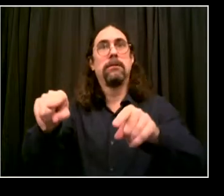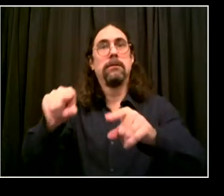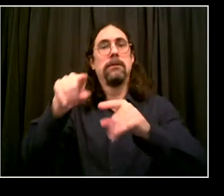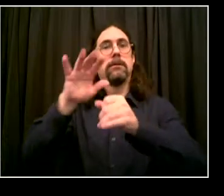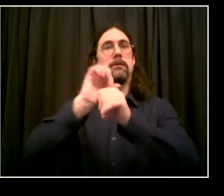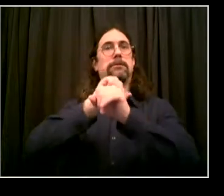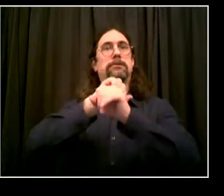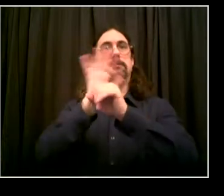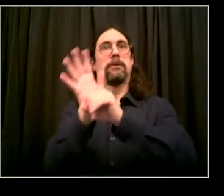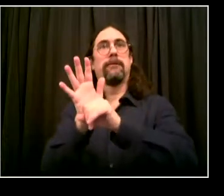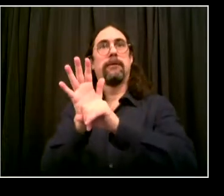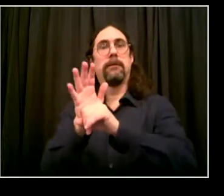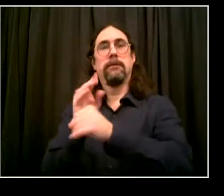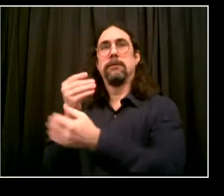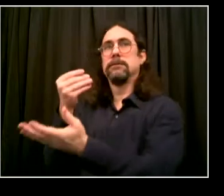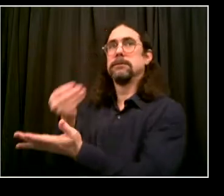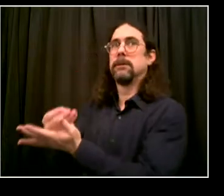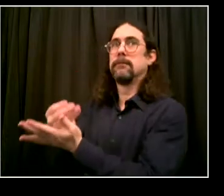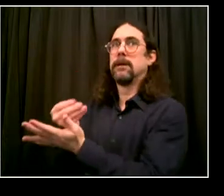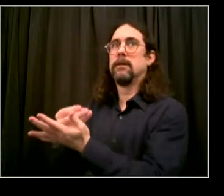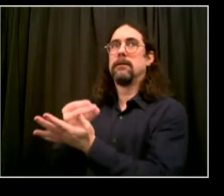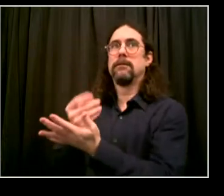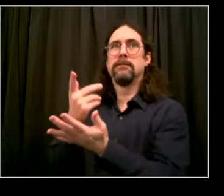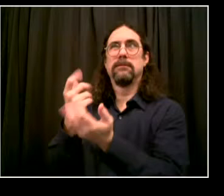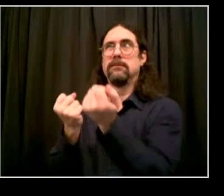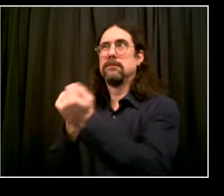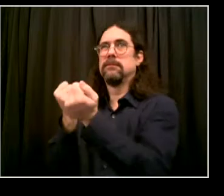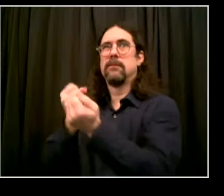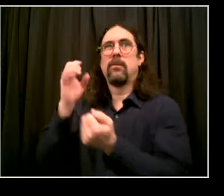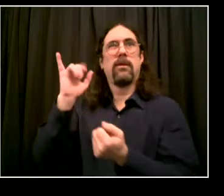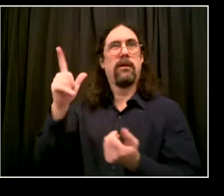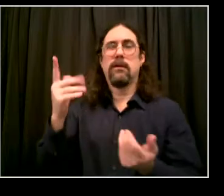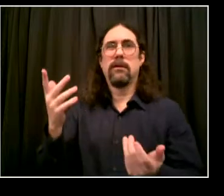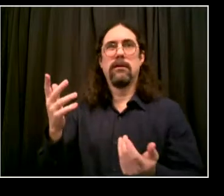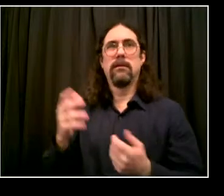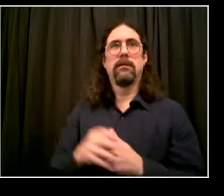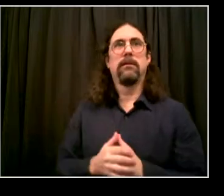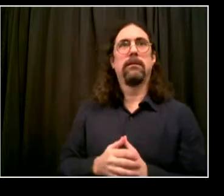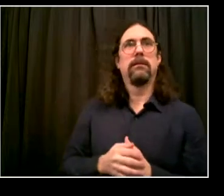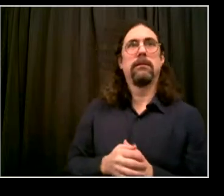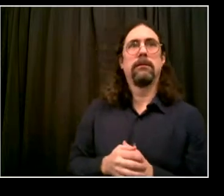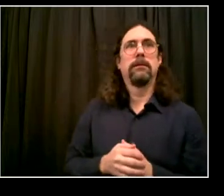MAJOR SLLDOWOWN IN THE USE OFOIL WHERE PEOPLE ARE